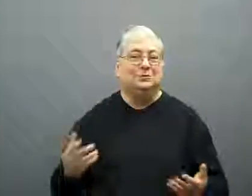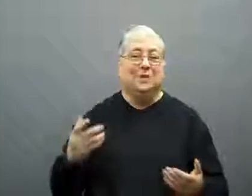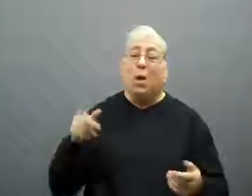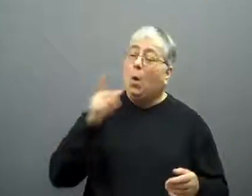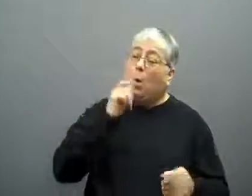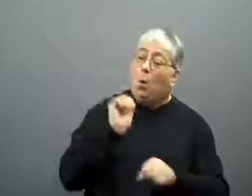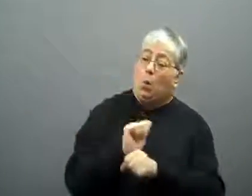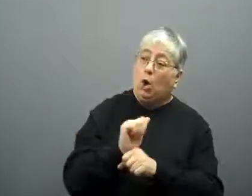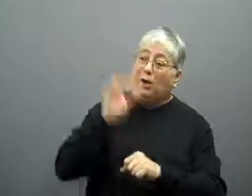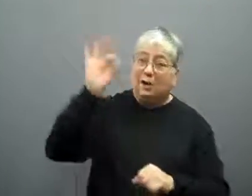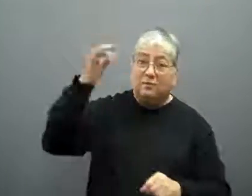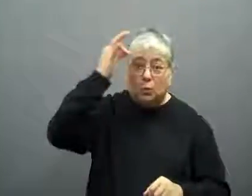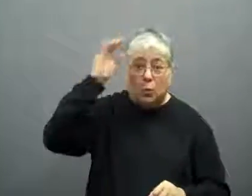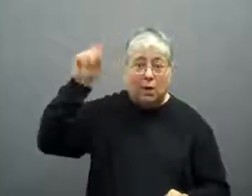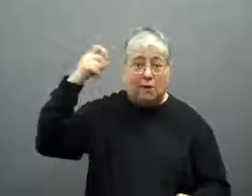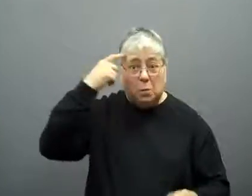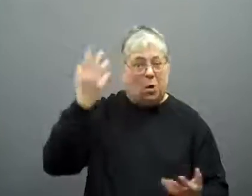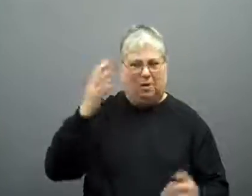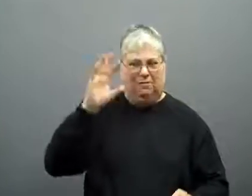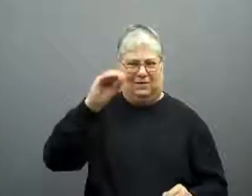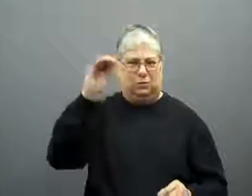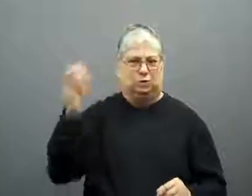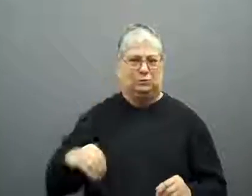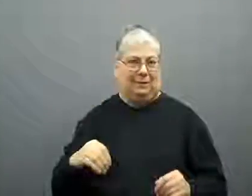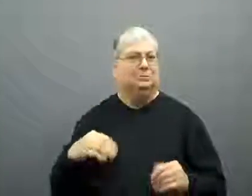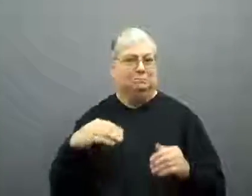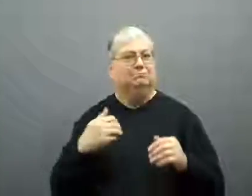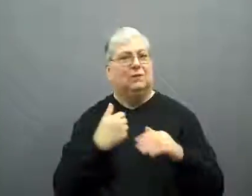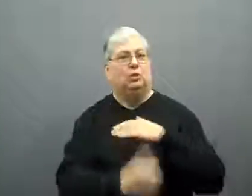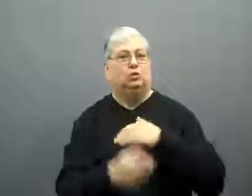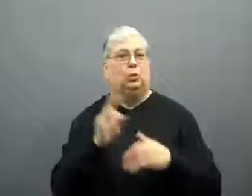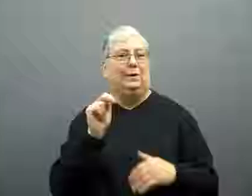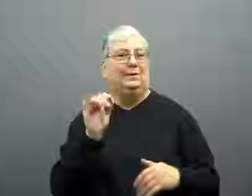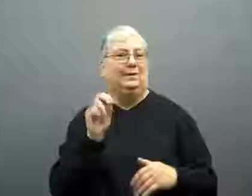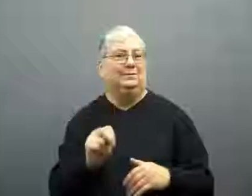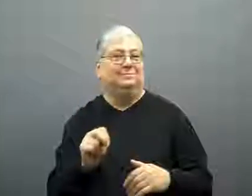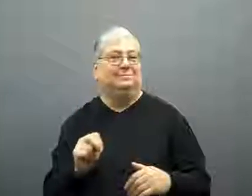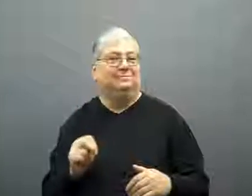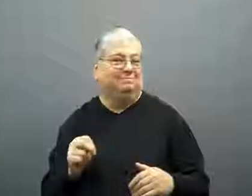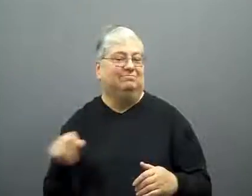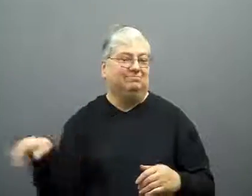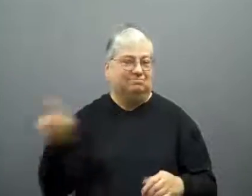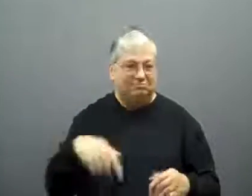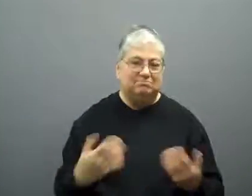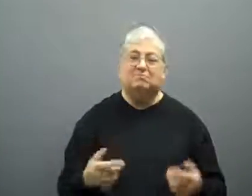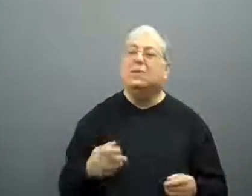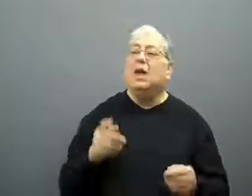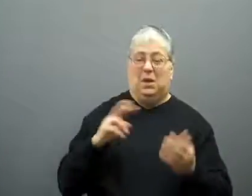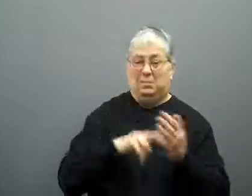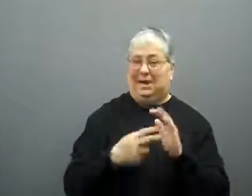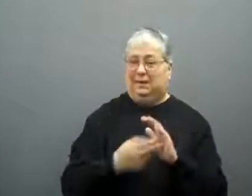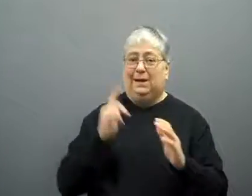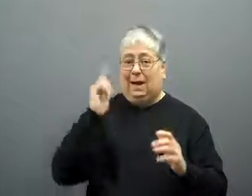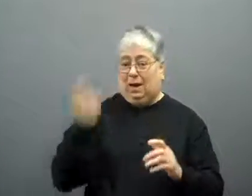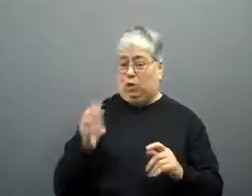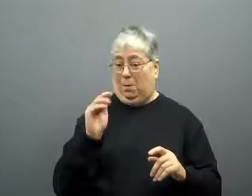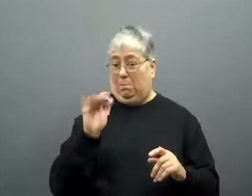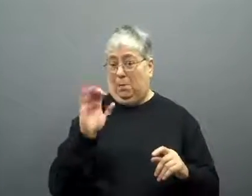50% of federal workers are union members.